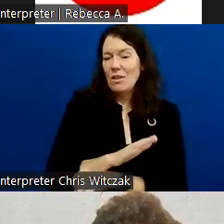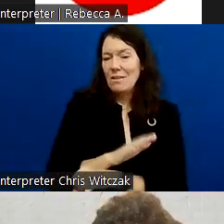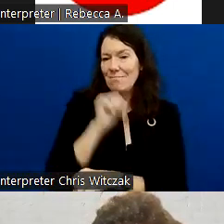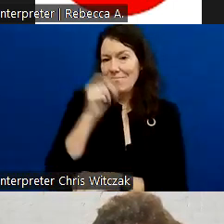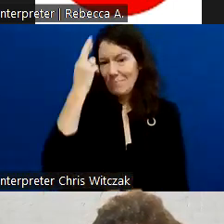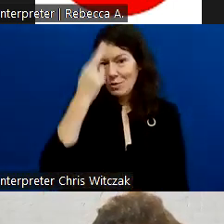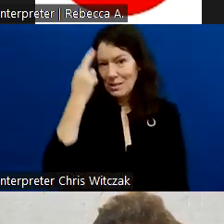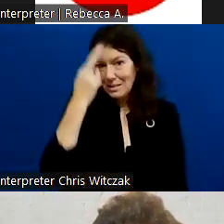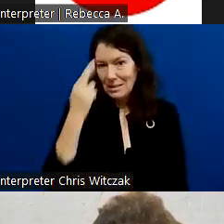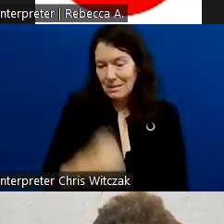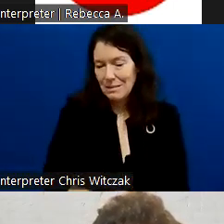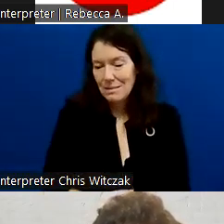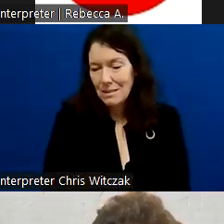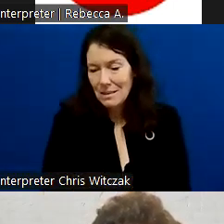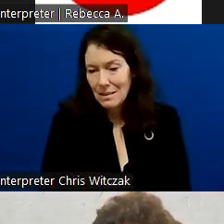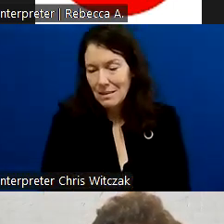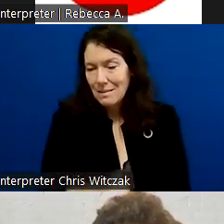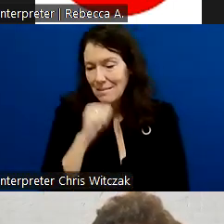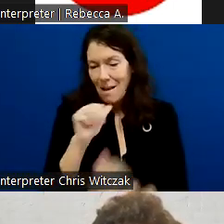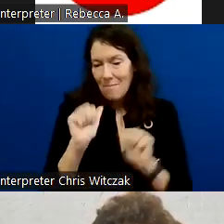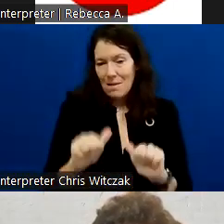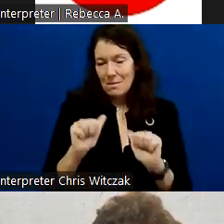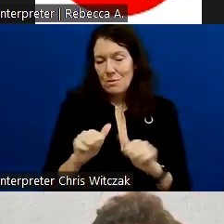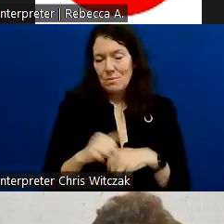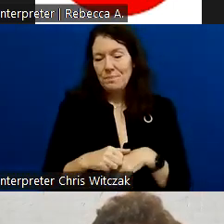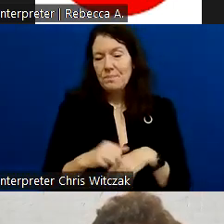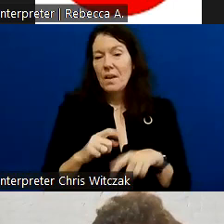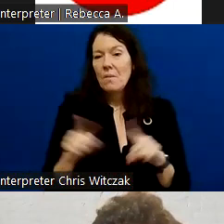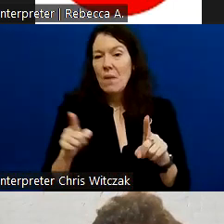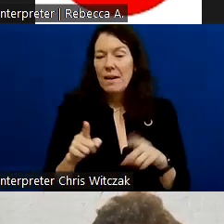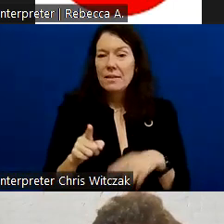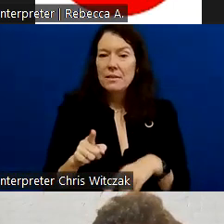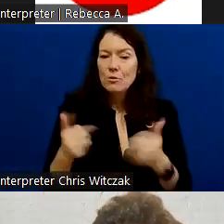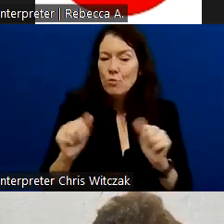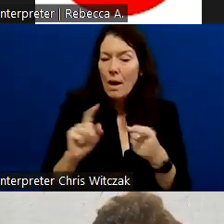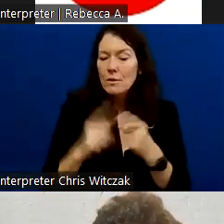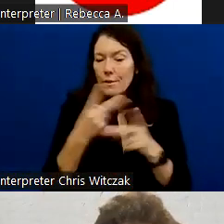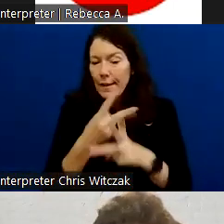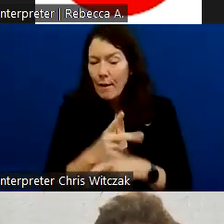but that having support to figure out when and where they can use safely while still